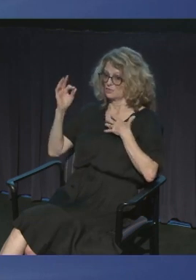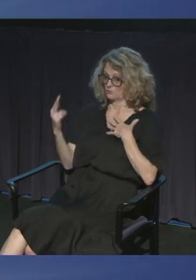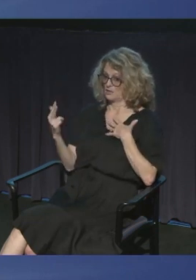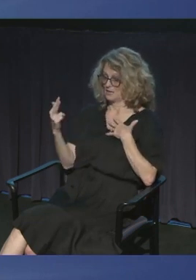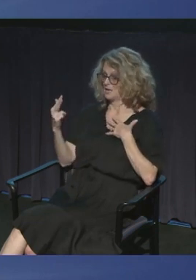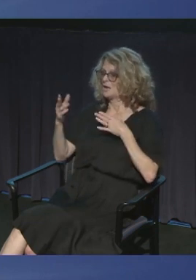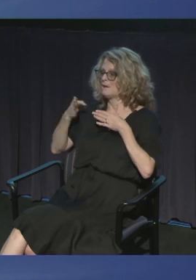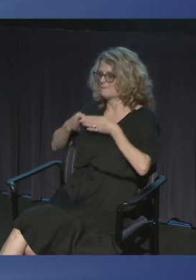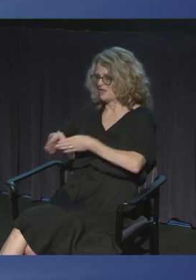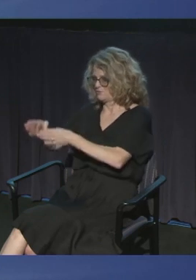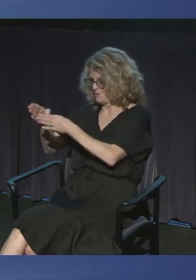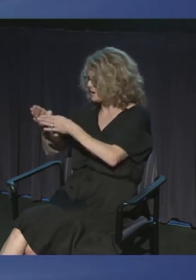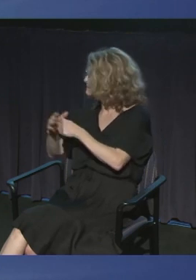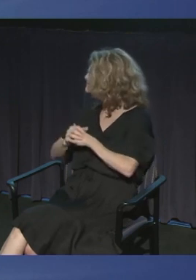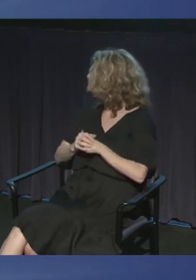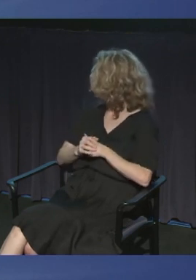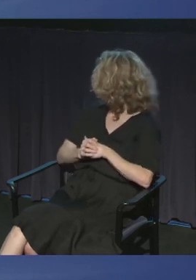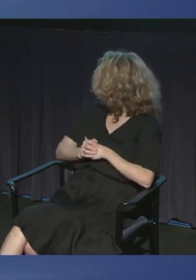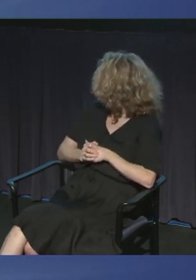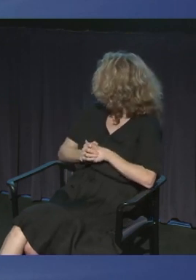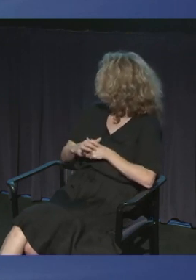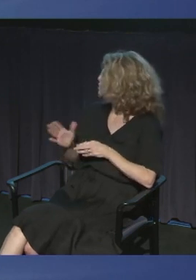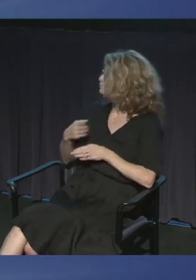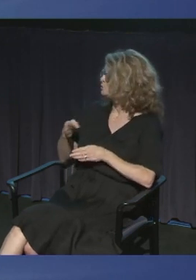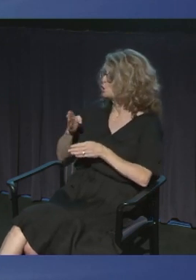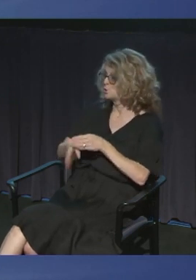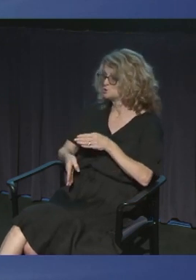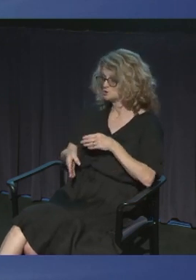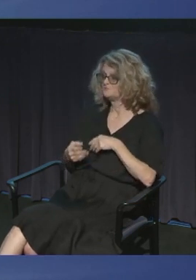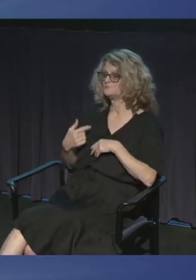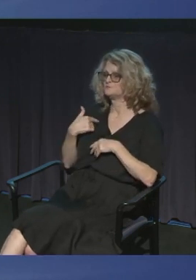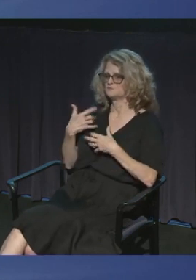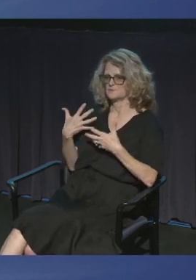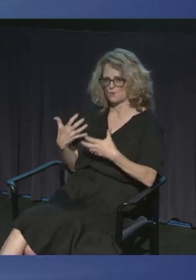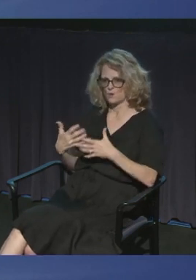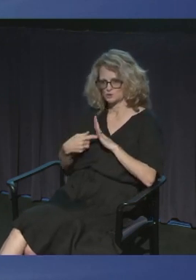ACTIVATING THE TUMOR PROMOTING NFKB PATHWAY IN CONCLUSION I